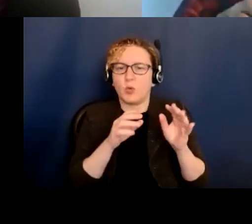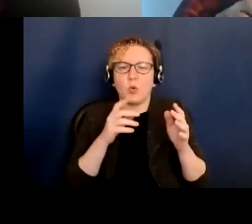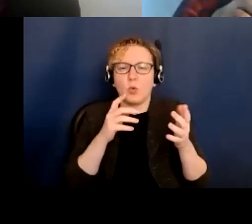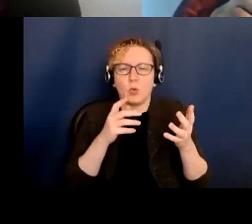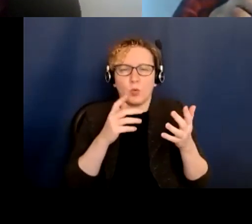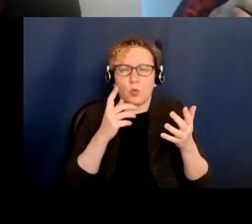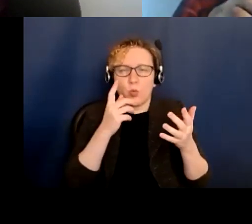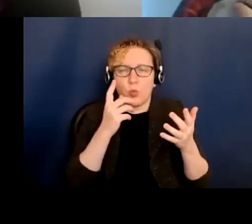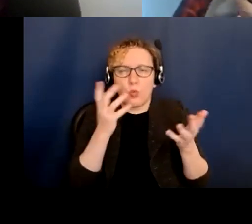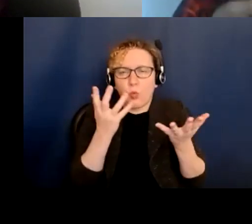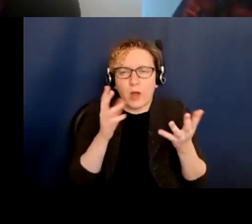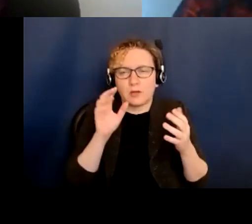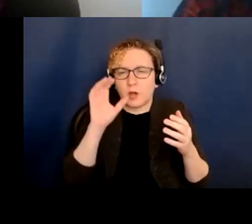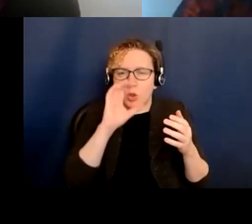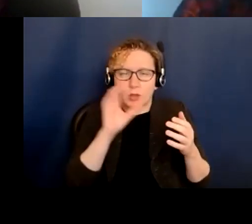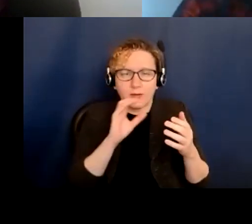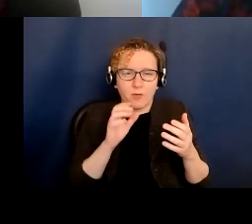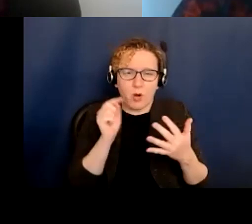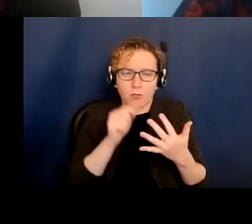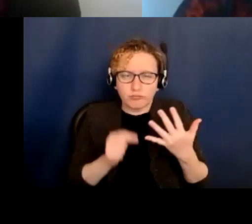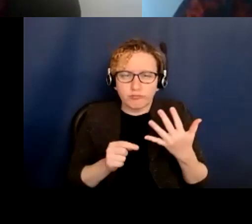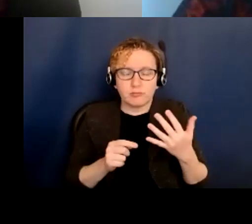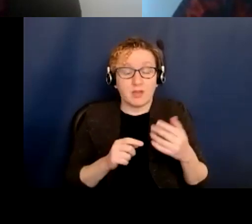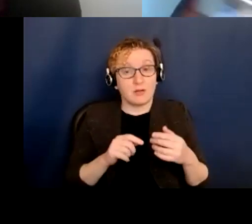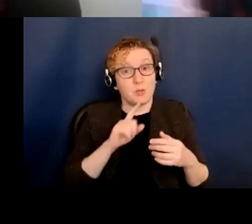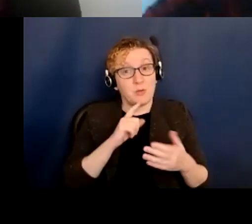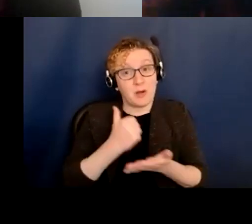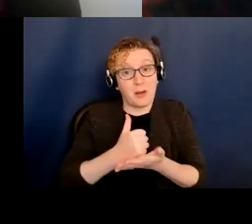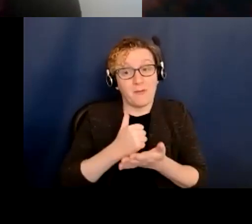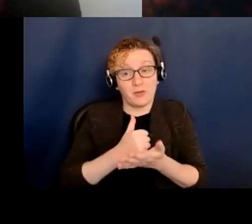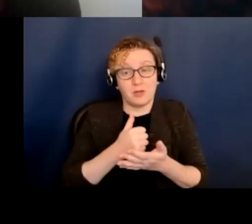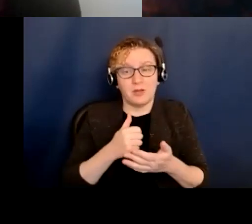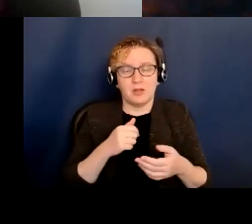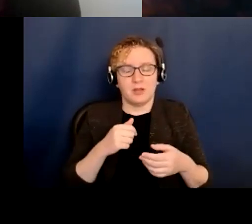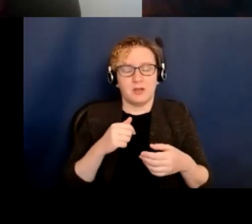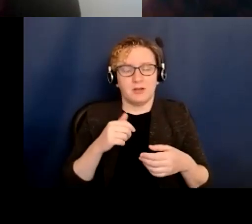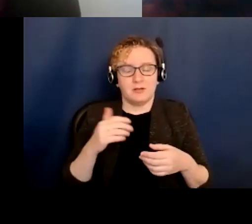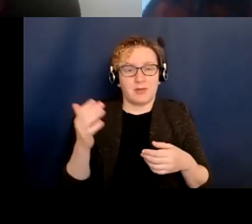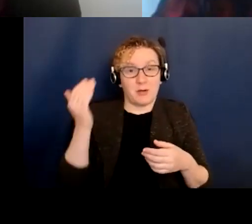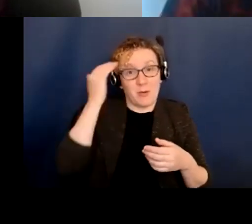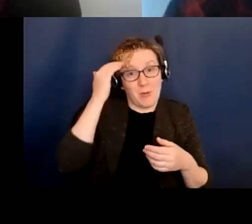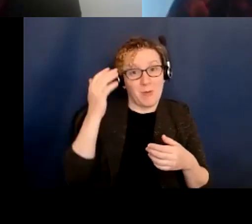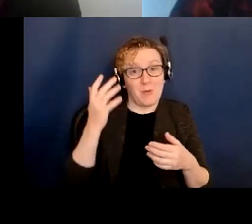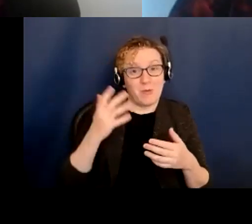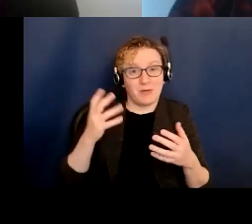I think those can be really helpful.